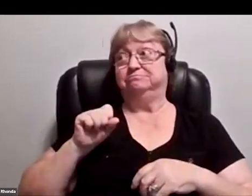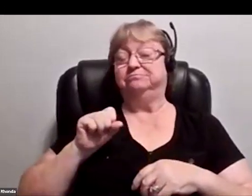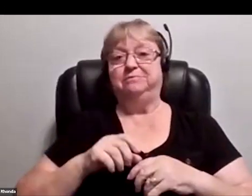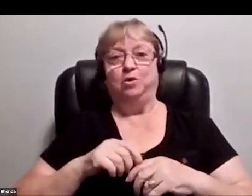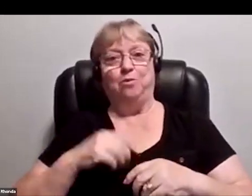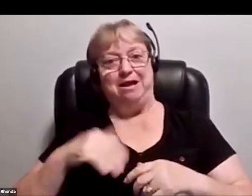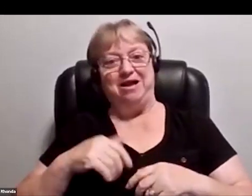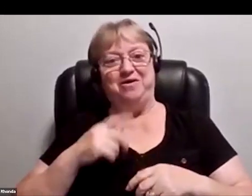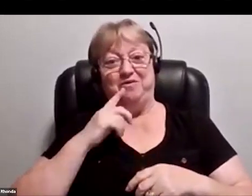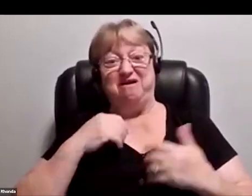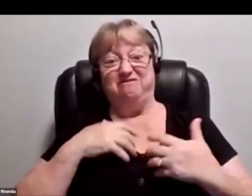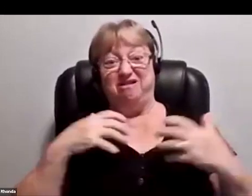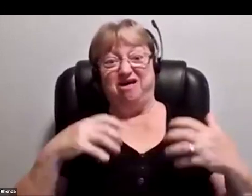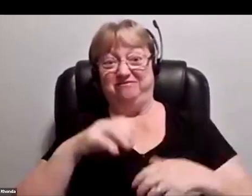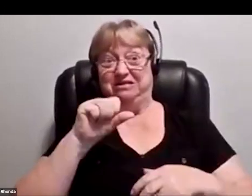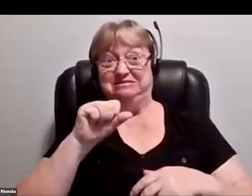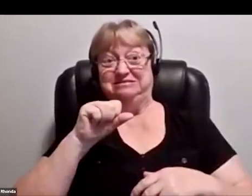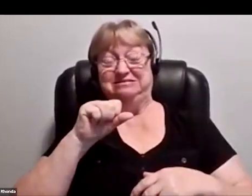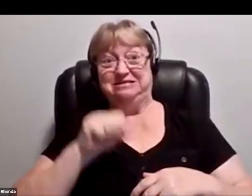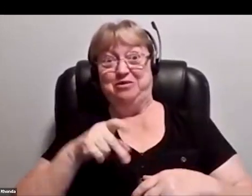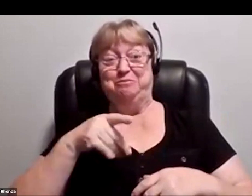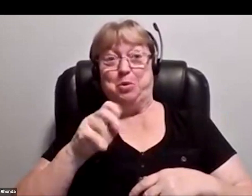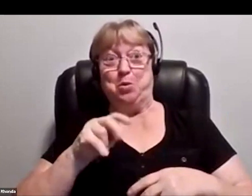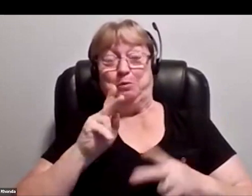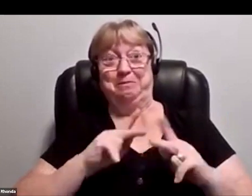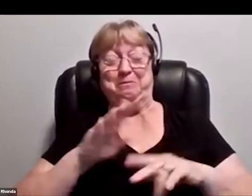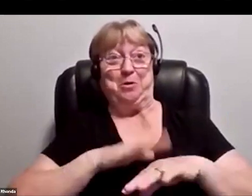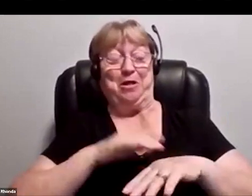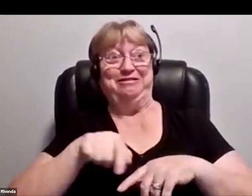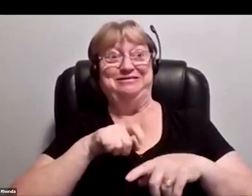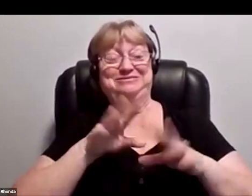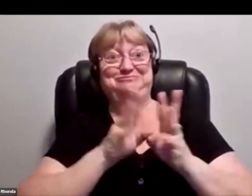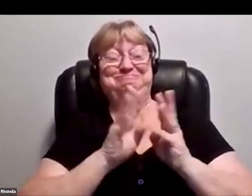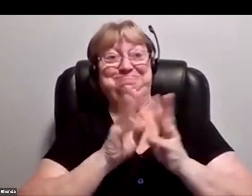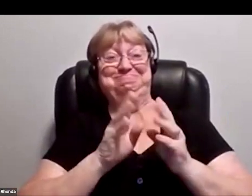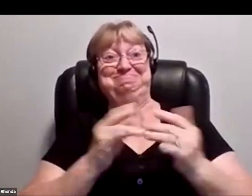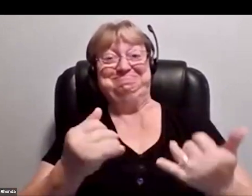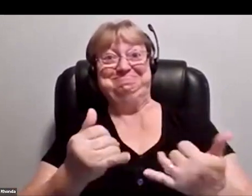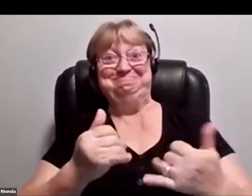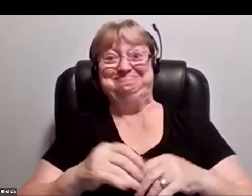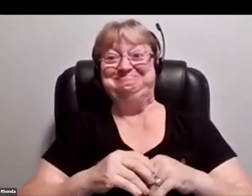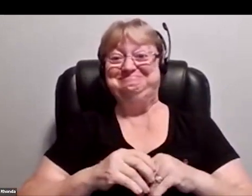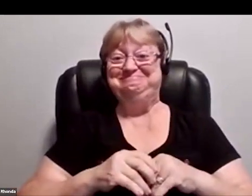of the South Pole population is on this call. That's amazing. I think one of my other favorite things you said